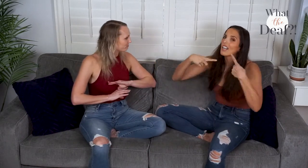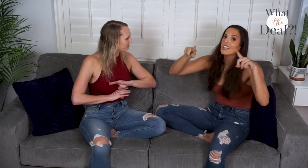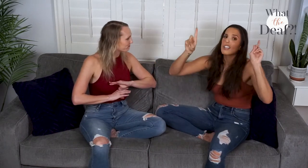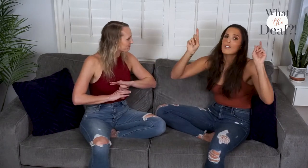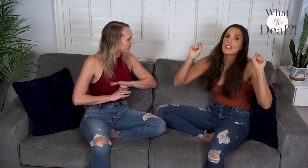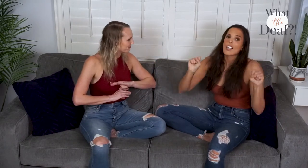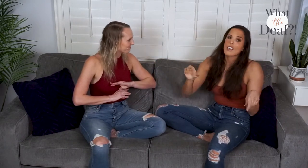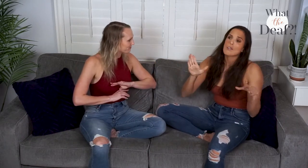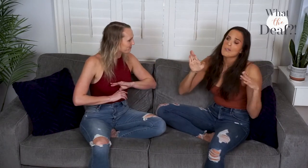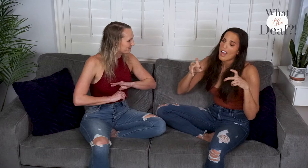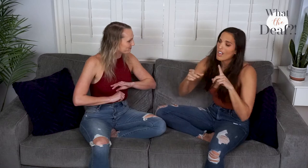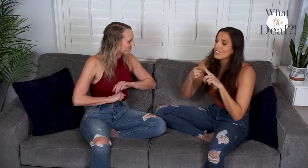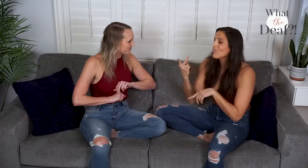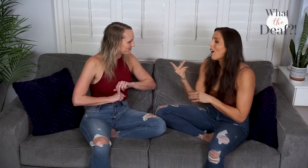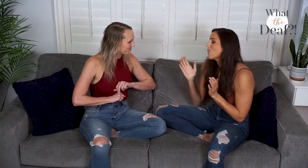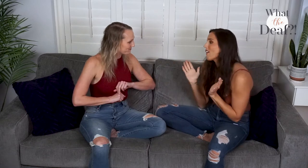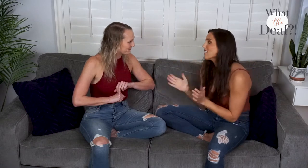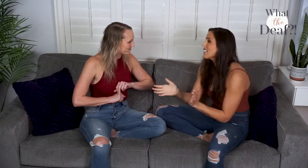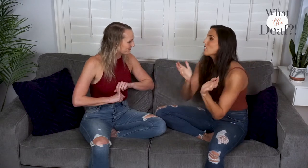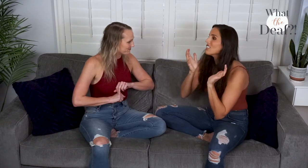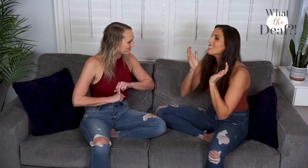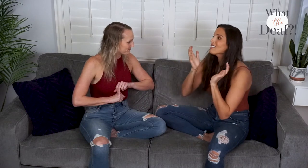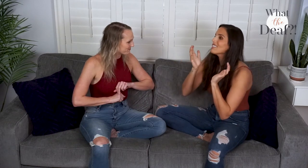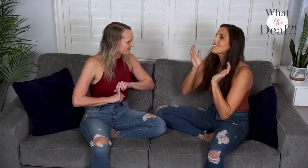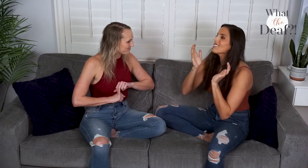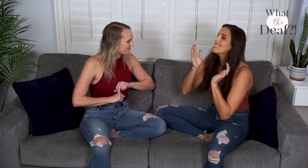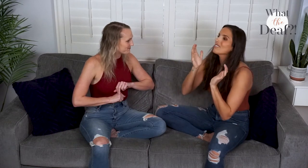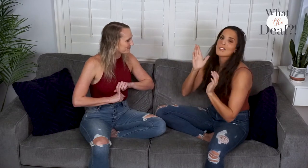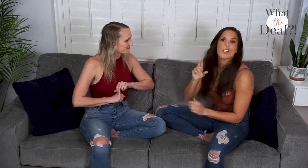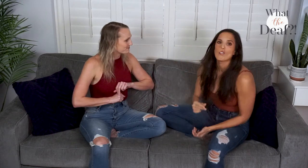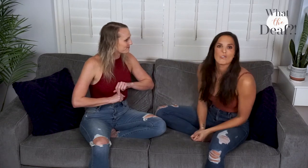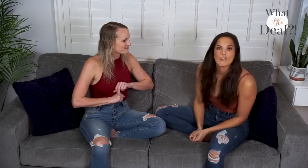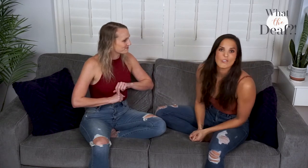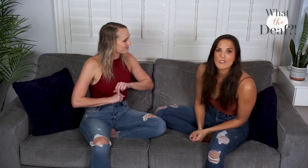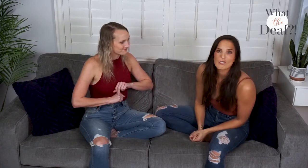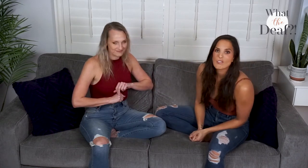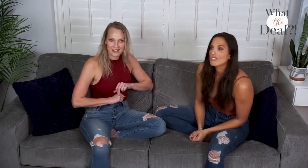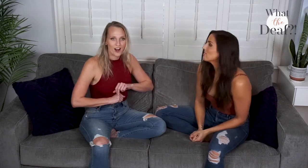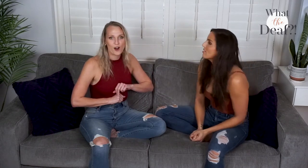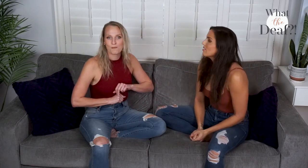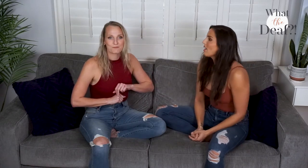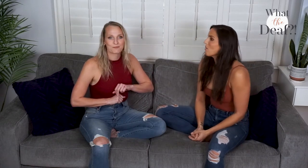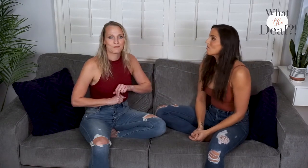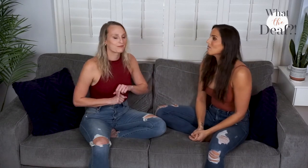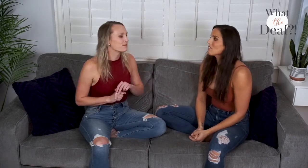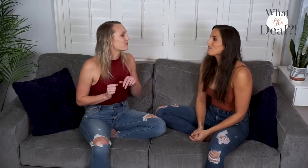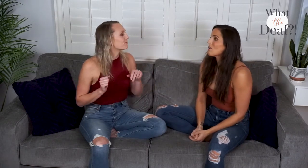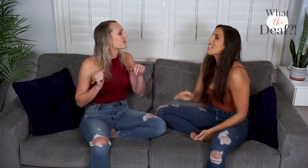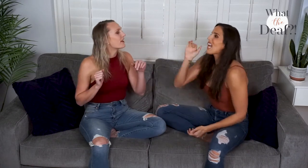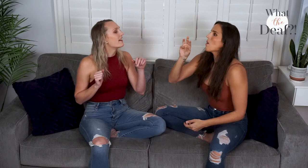Finally we could just get back to our conversations… but no. No. -Nope.